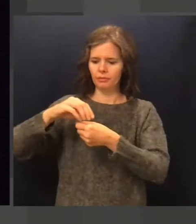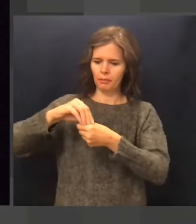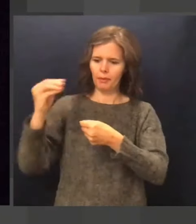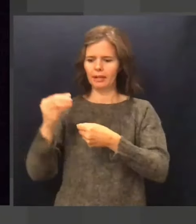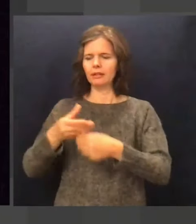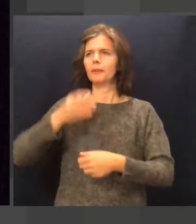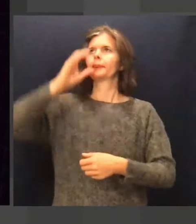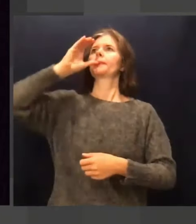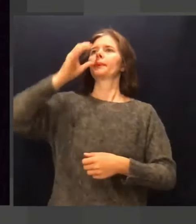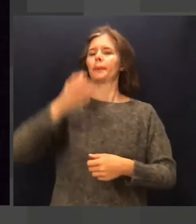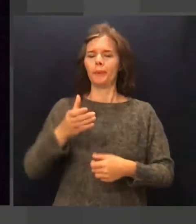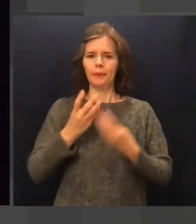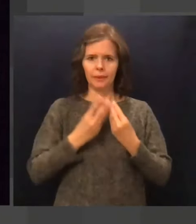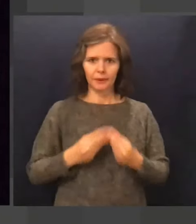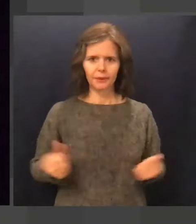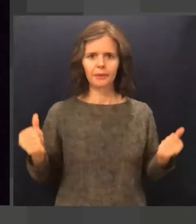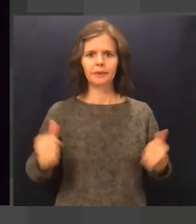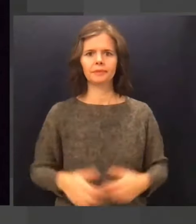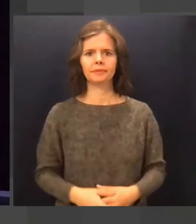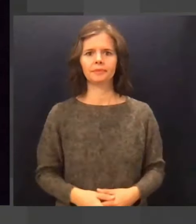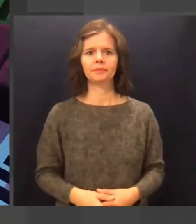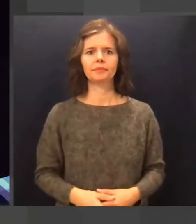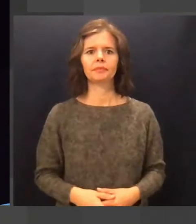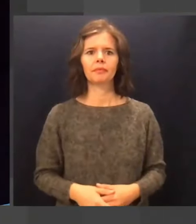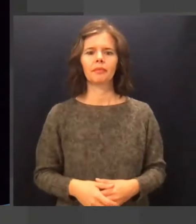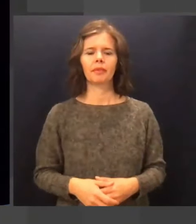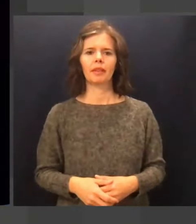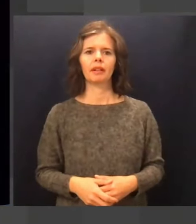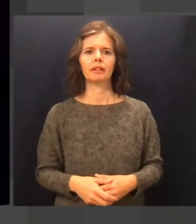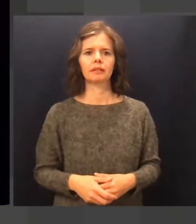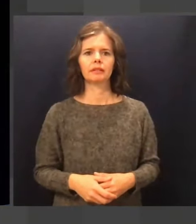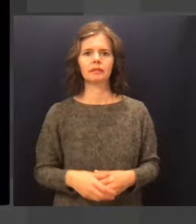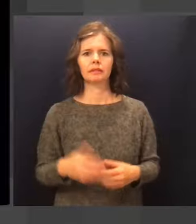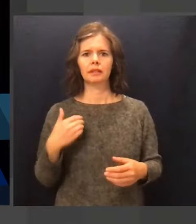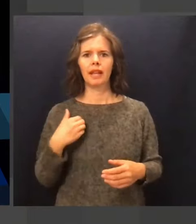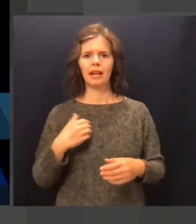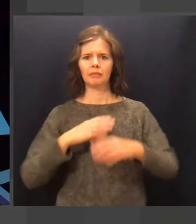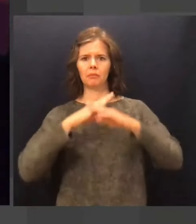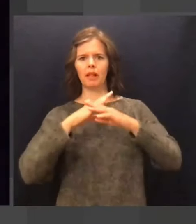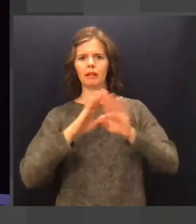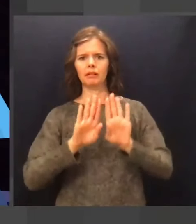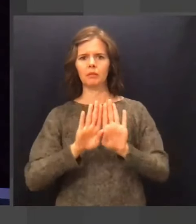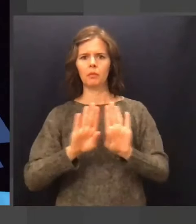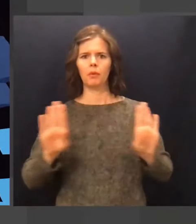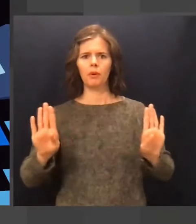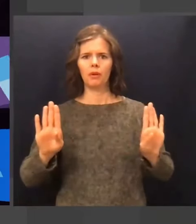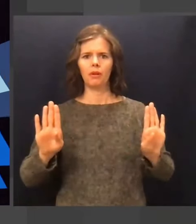I NEED TO TEASE THE ANTIDOTE TO RESCUE ME. MADE IT ACROSS AND GET THROUGH